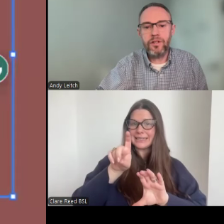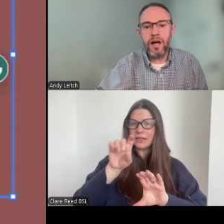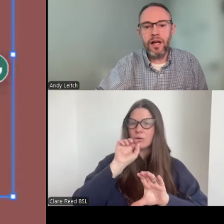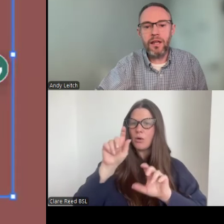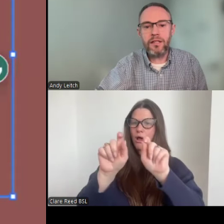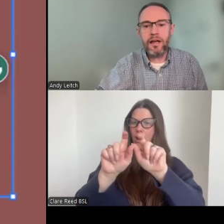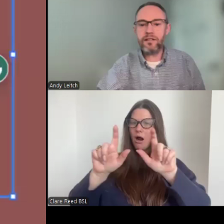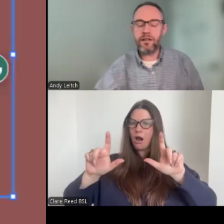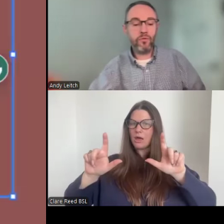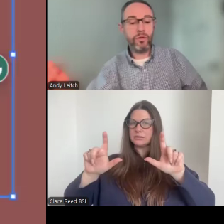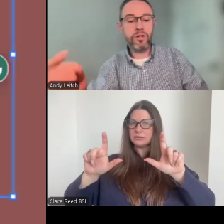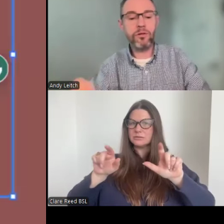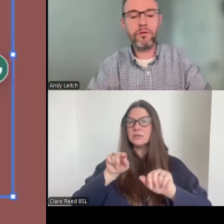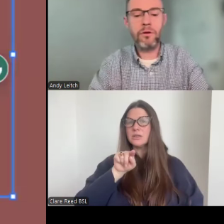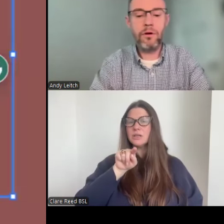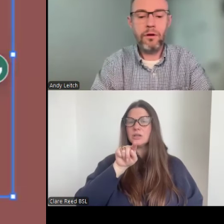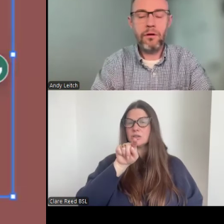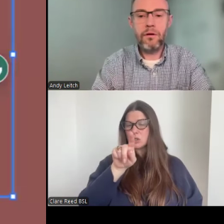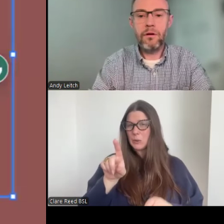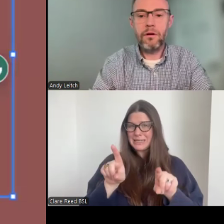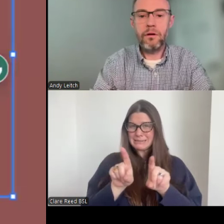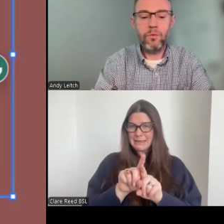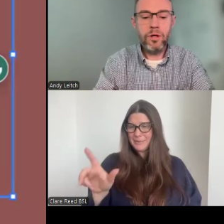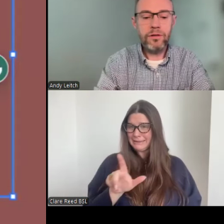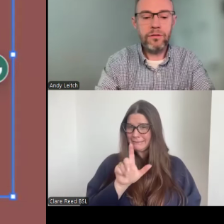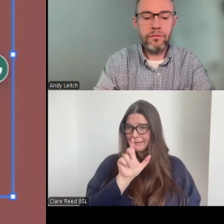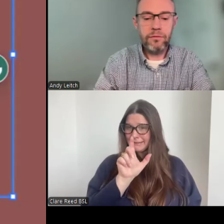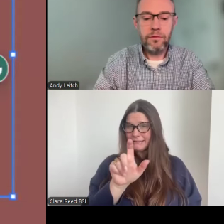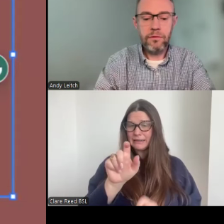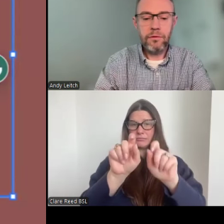I just highlight that text as you would do in Word,